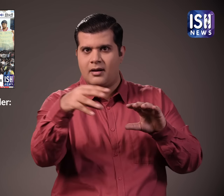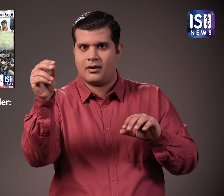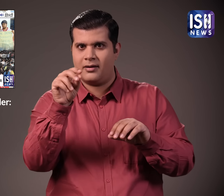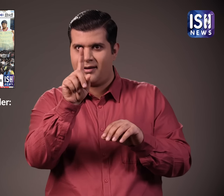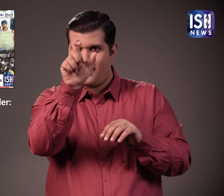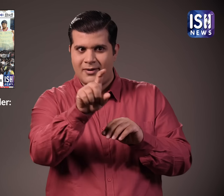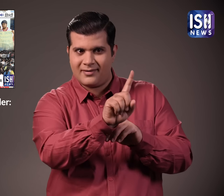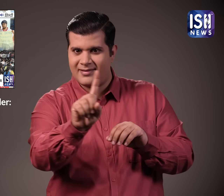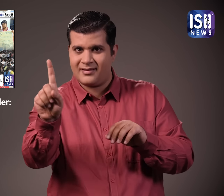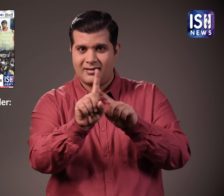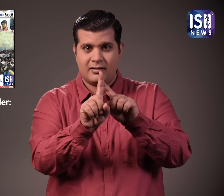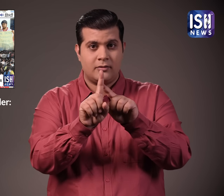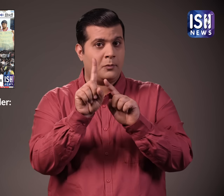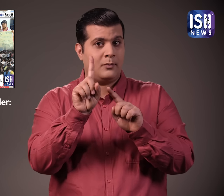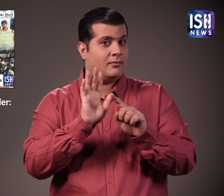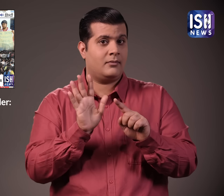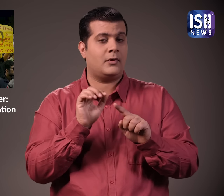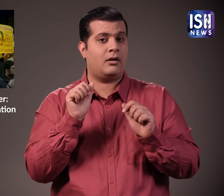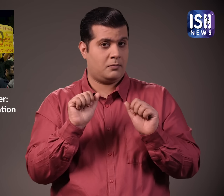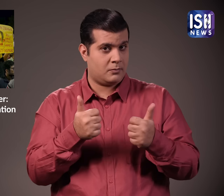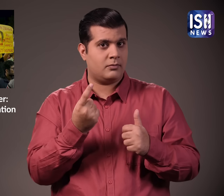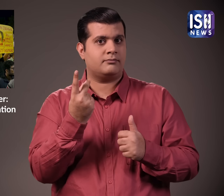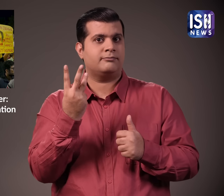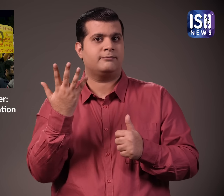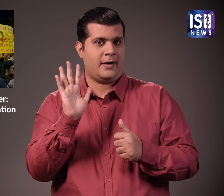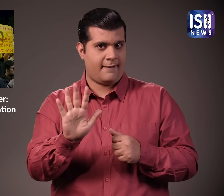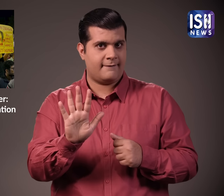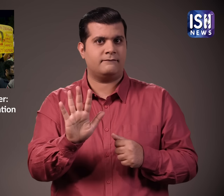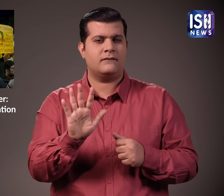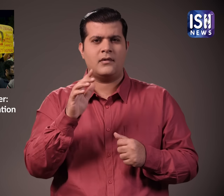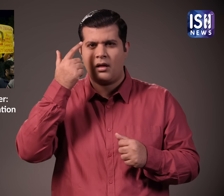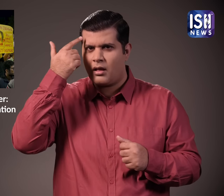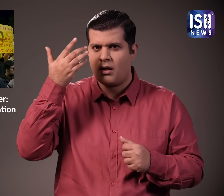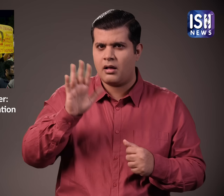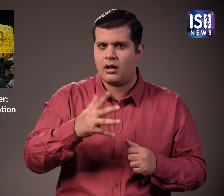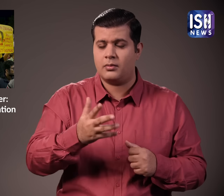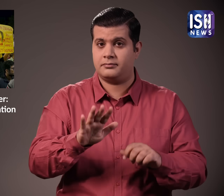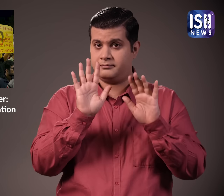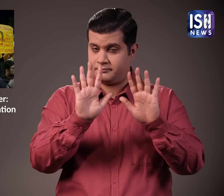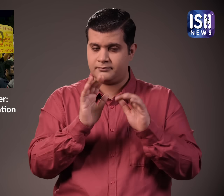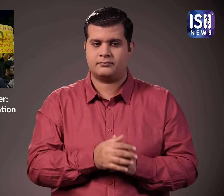and leaving after 40 minutes. However, now there is a possibility of multiple people being involved in this crime.